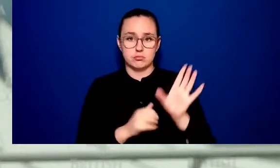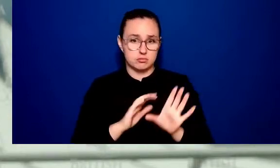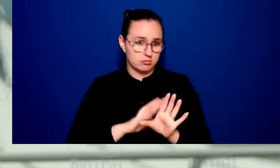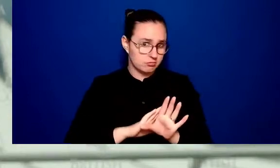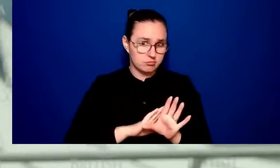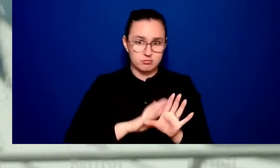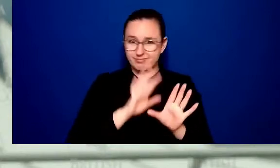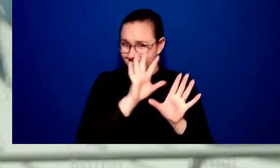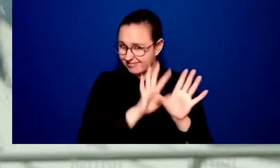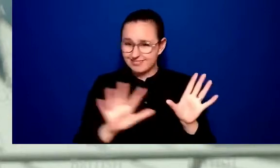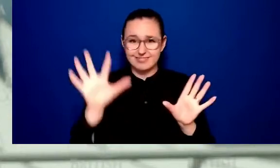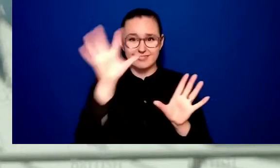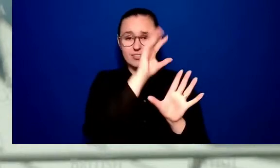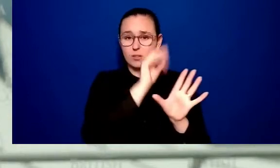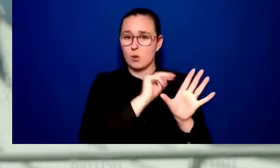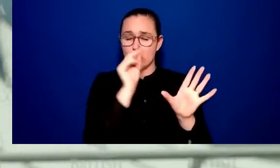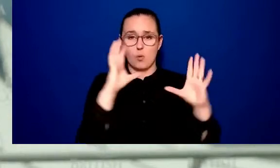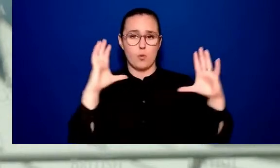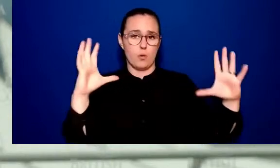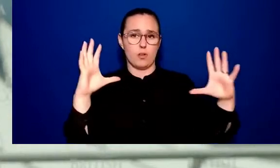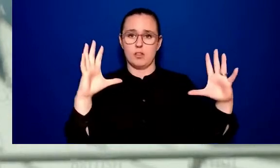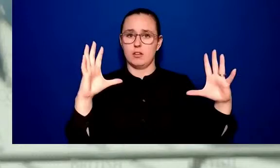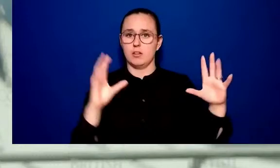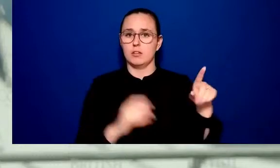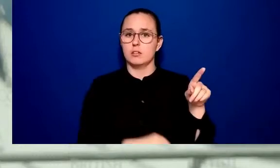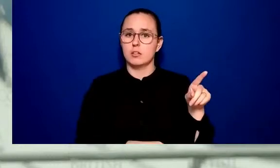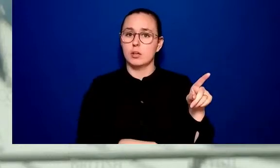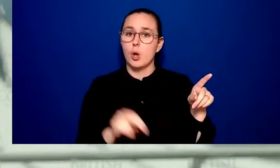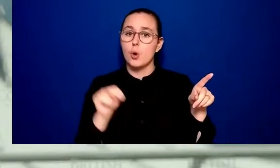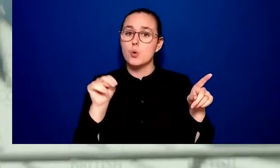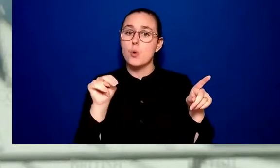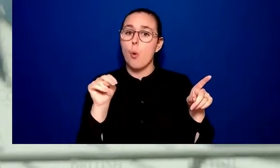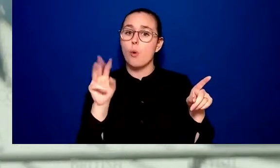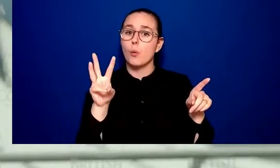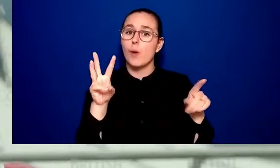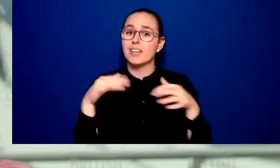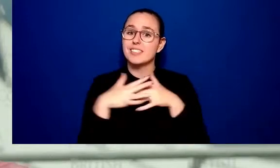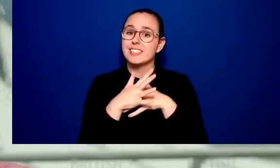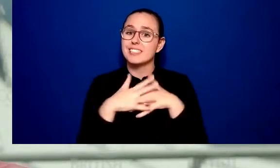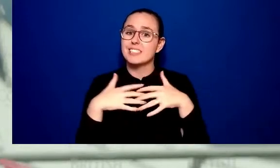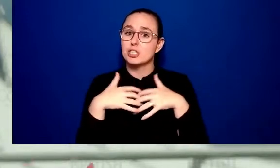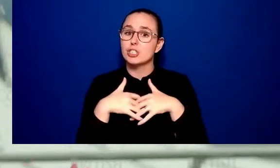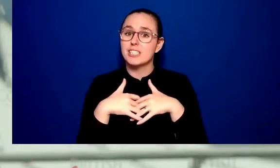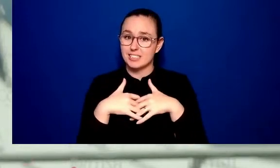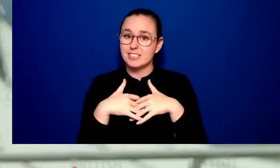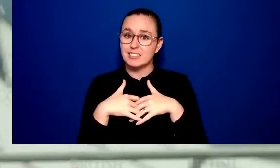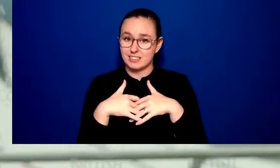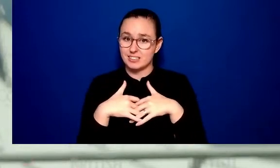particularly in the west, the northwest Haida Gwai for example, Prince Rupert Still